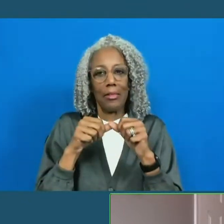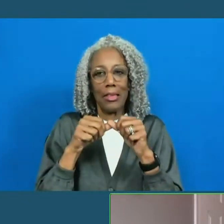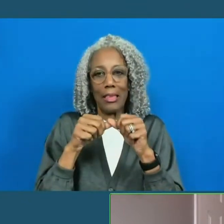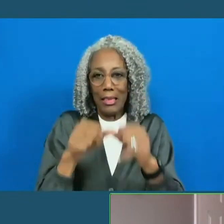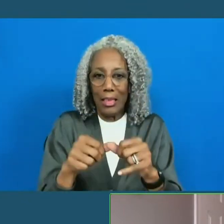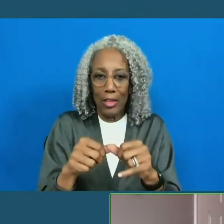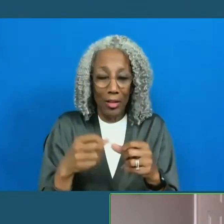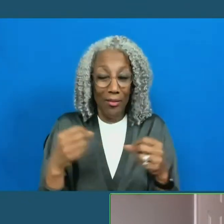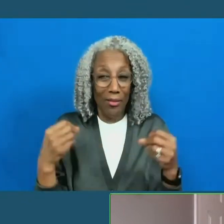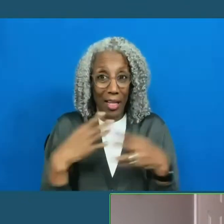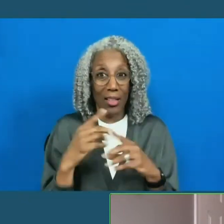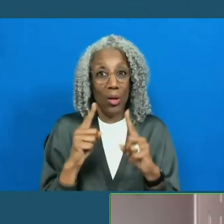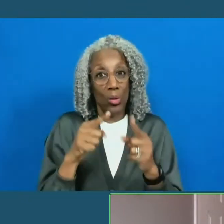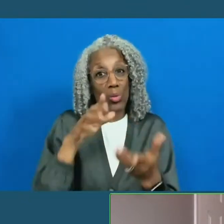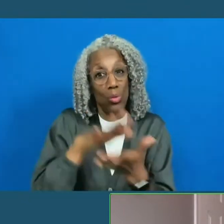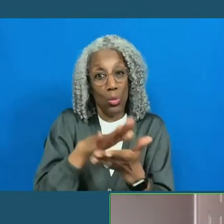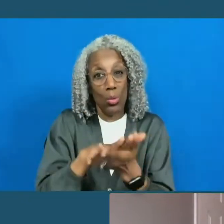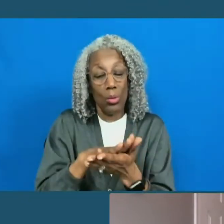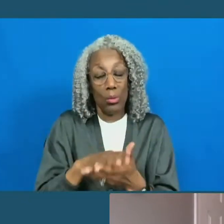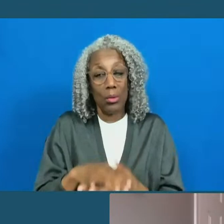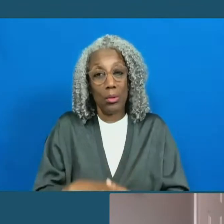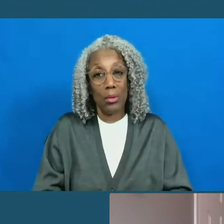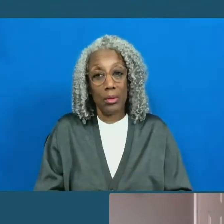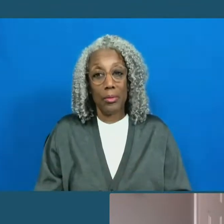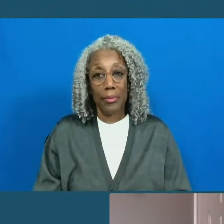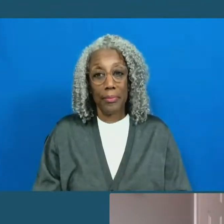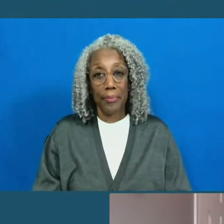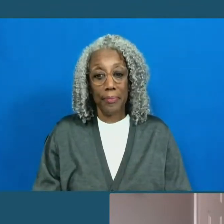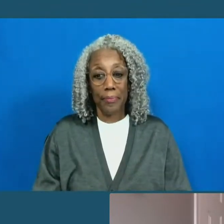passed, d my son continued,